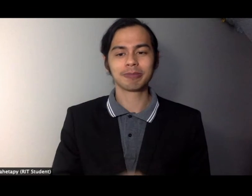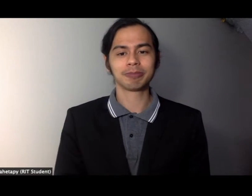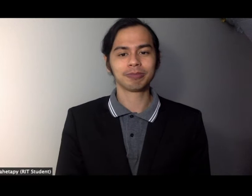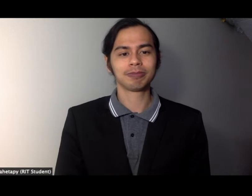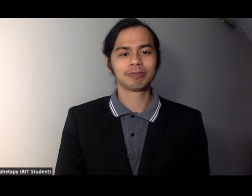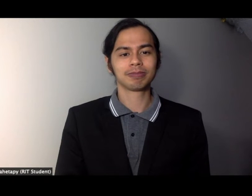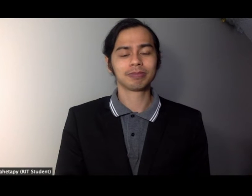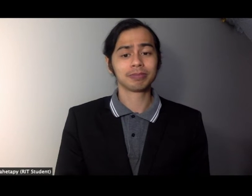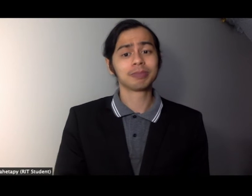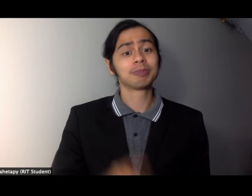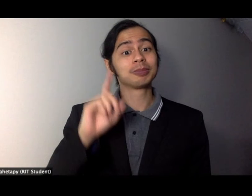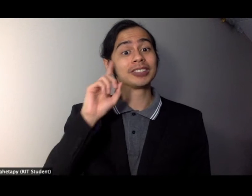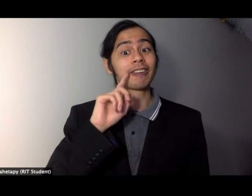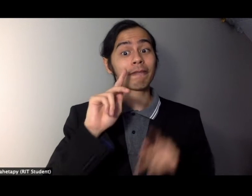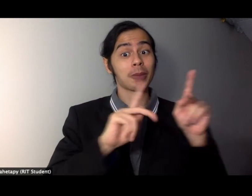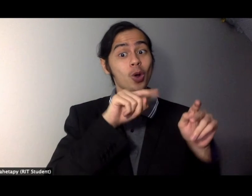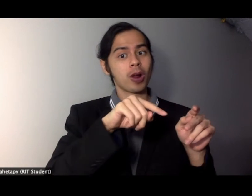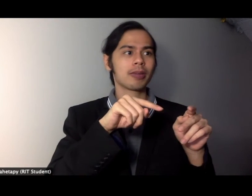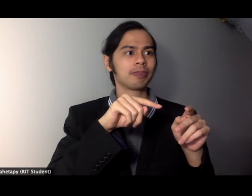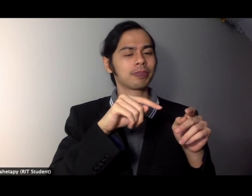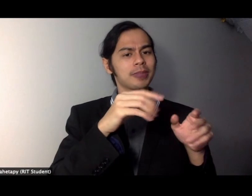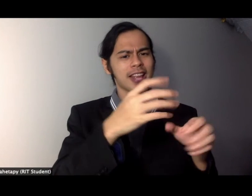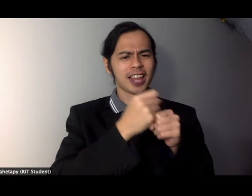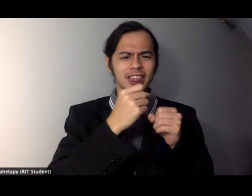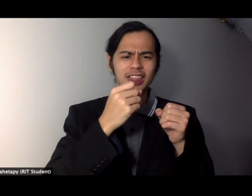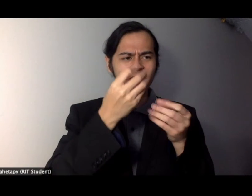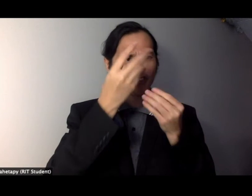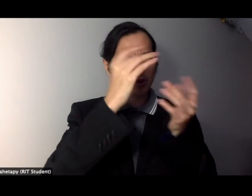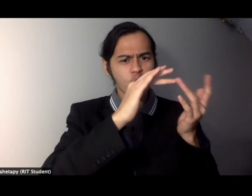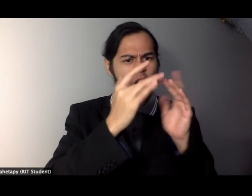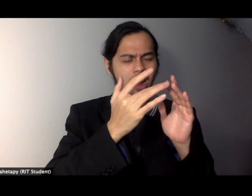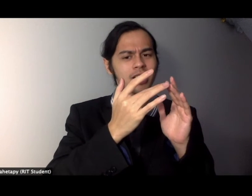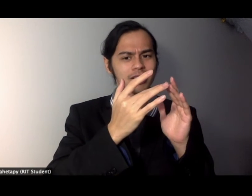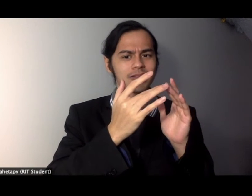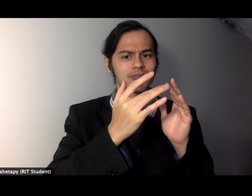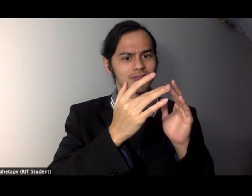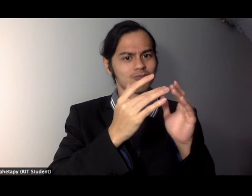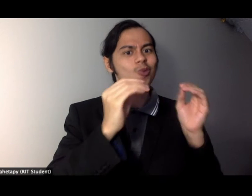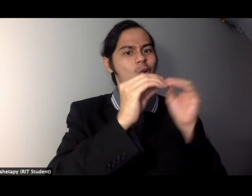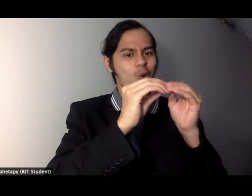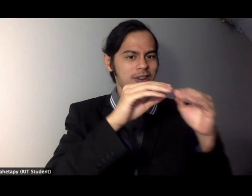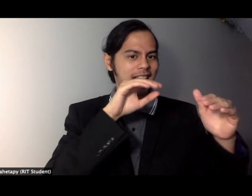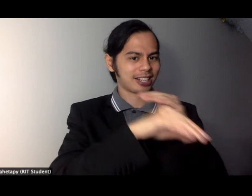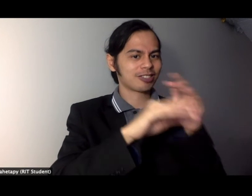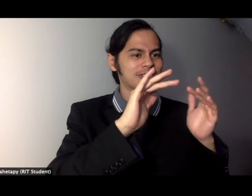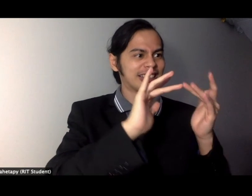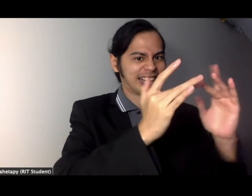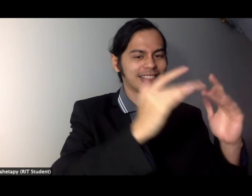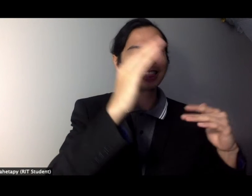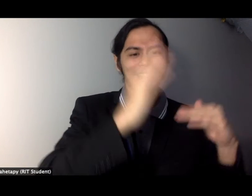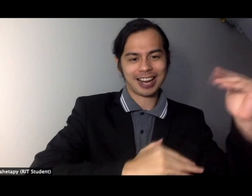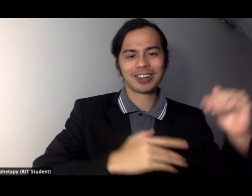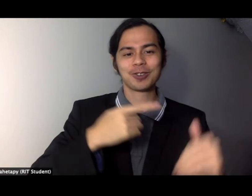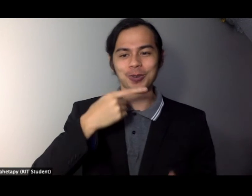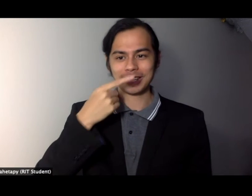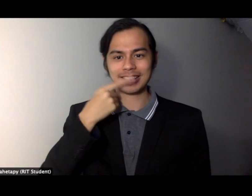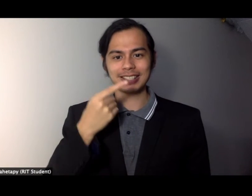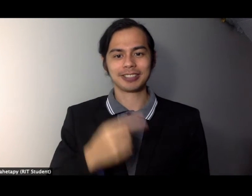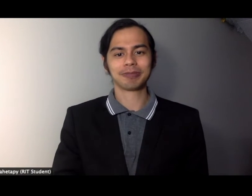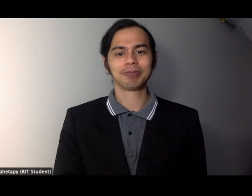Deaf individuals rely on the internet more for health information than hearing individuals.